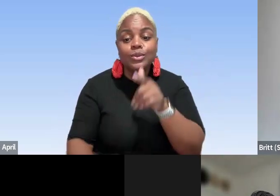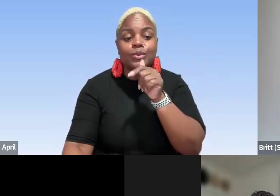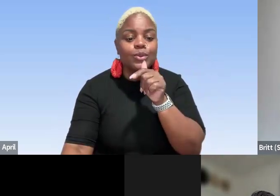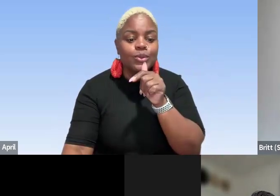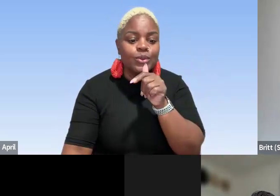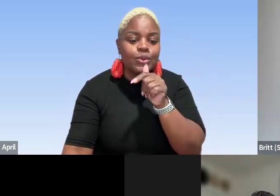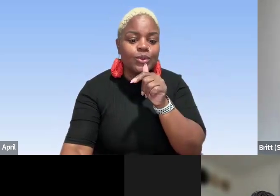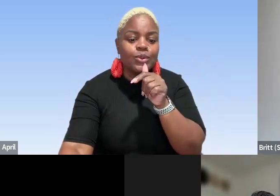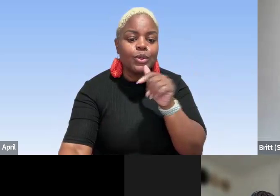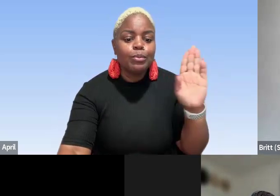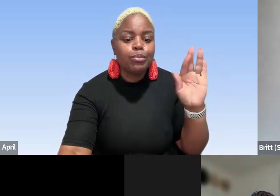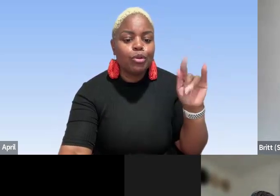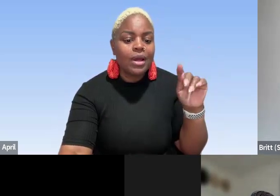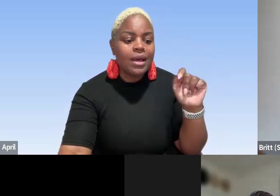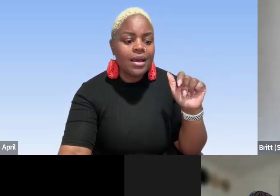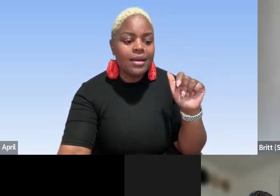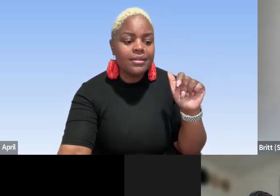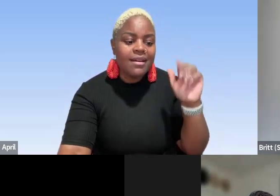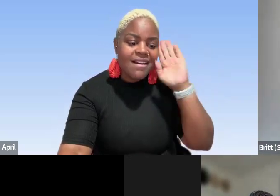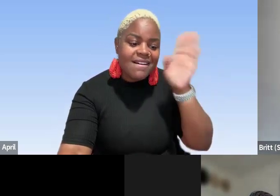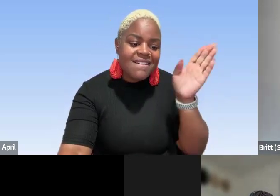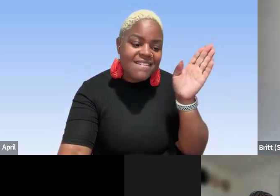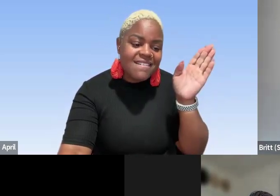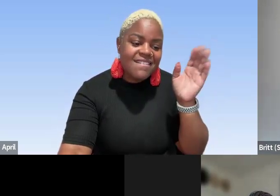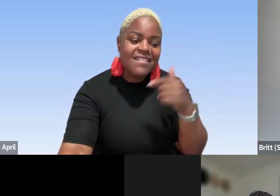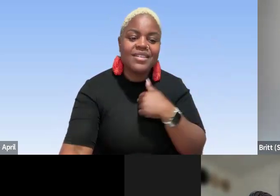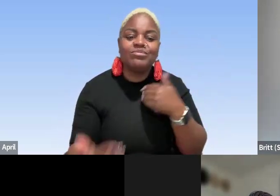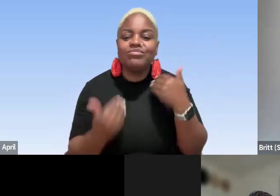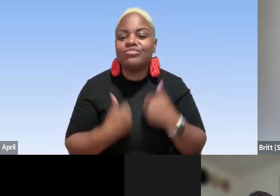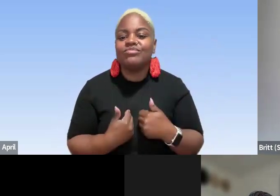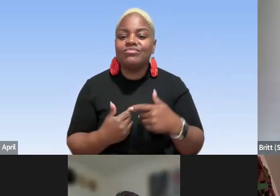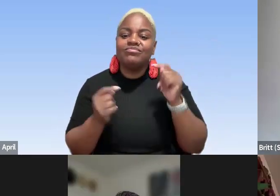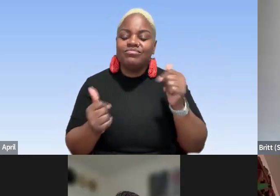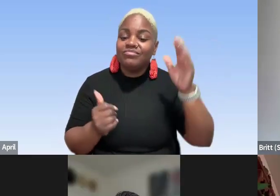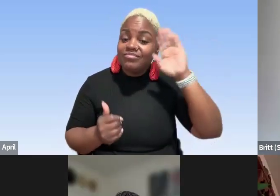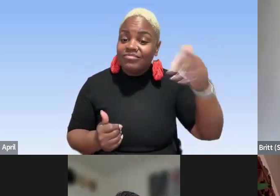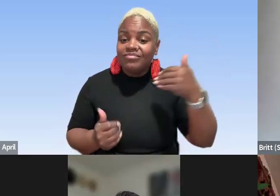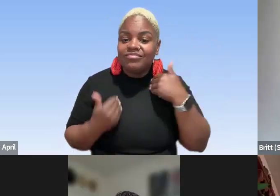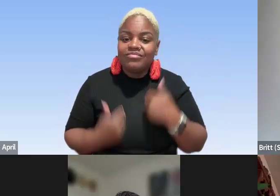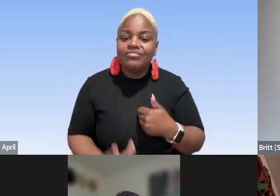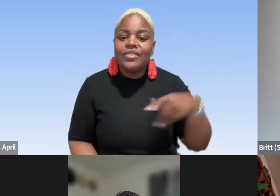[PHACELIA] Hey, y'all. Can you hear me? Awesome. Um, hi, everyone. I'm Phacelia. I use they/them pronouns.